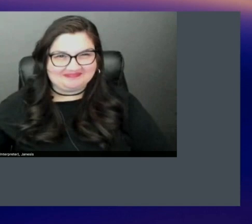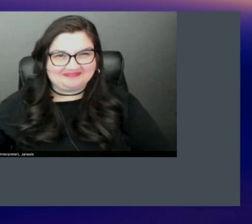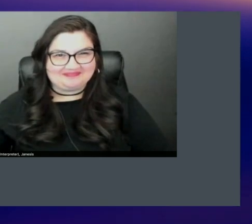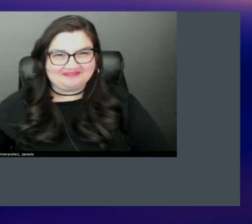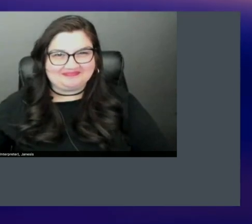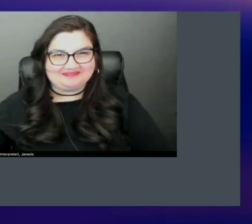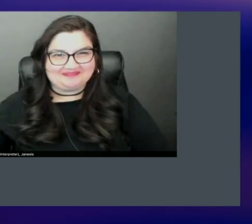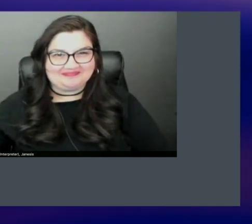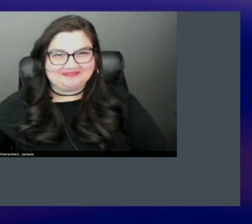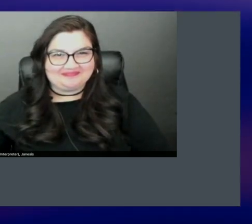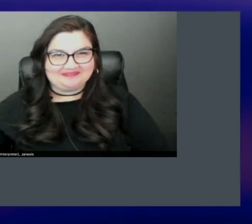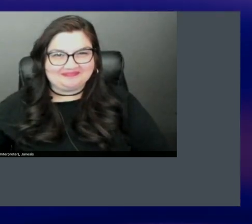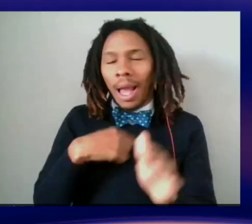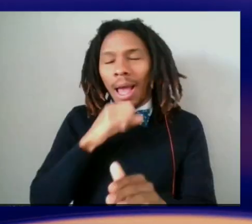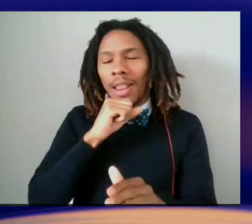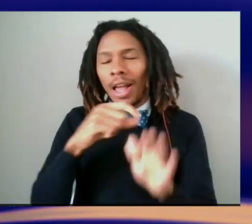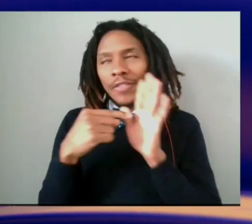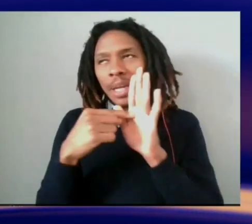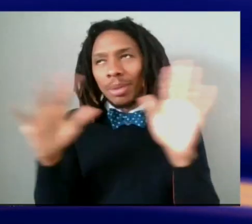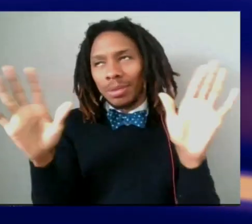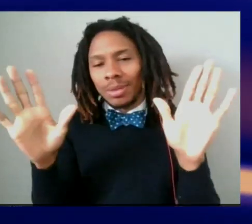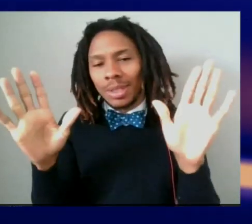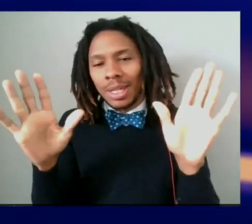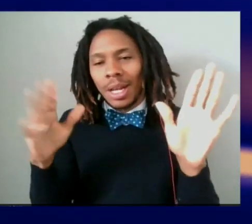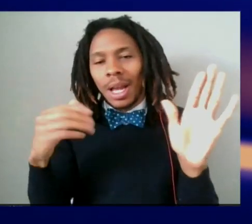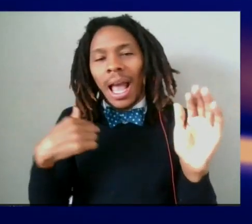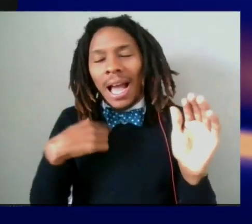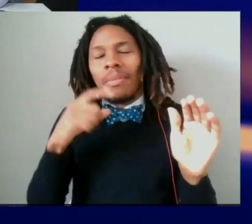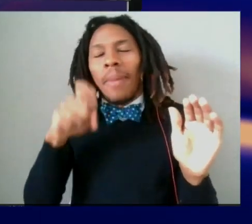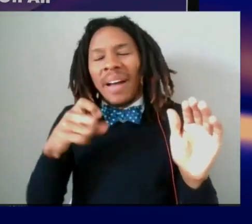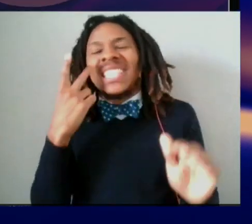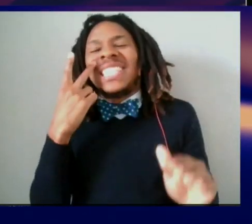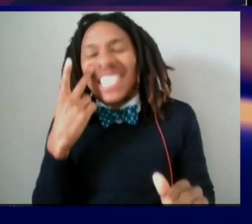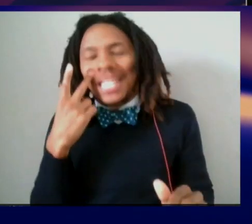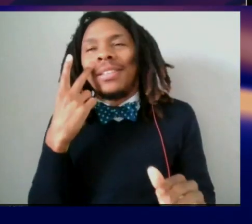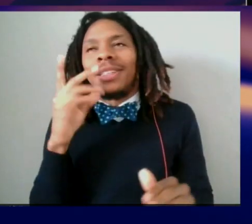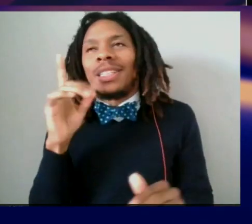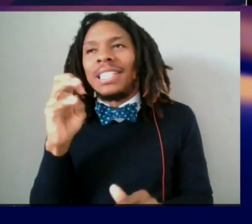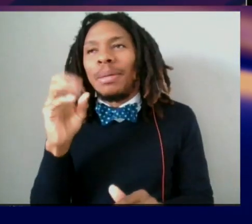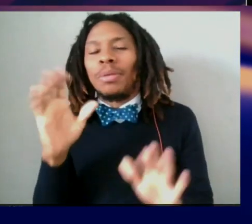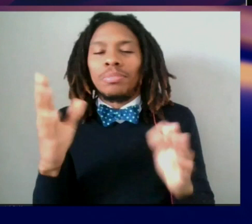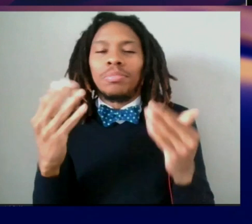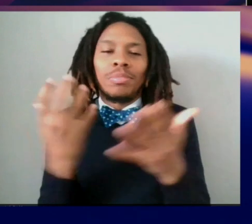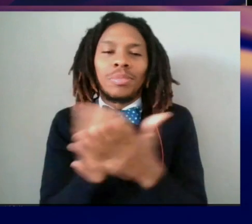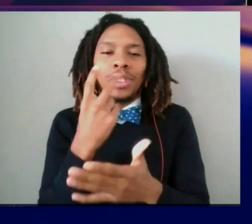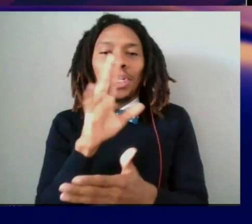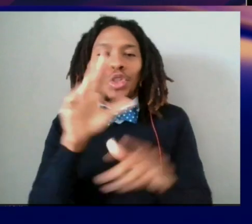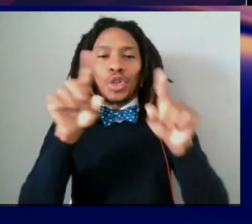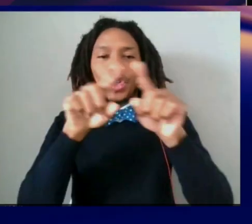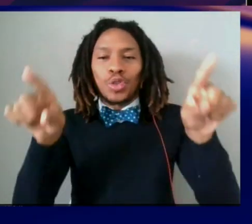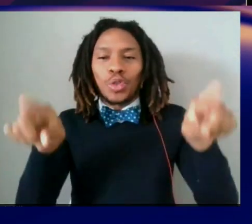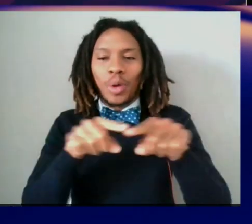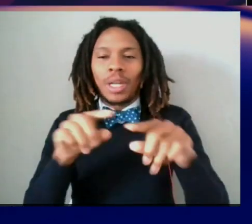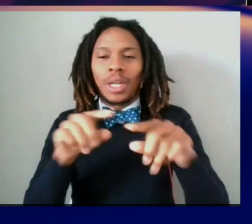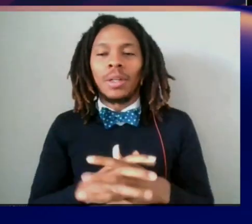I love demos and I have to see it, I have to see it. So let's take a look at your screen. Where are we at right now?